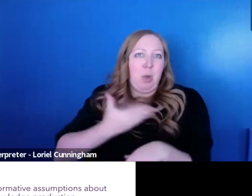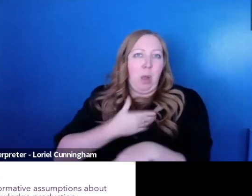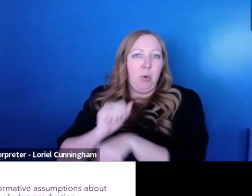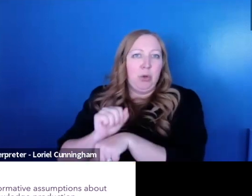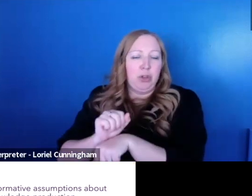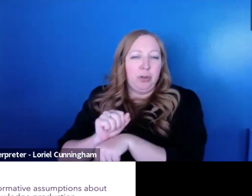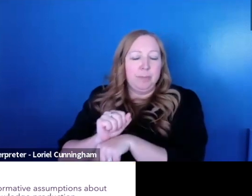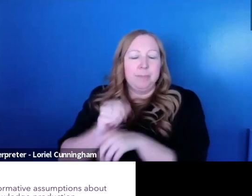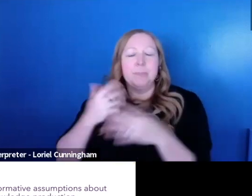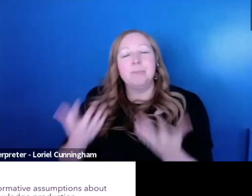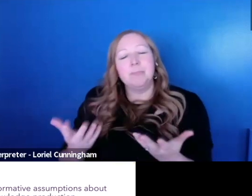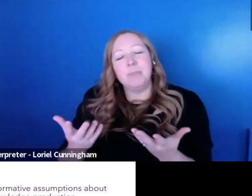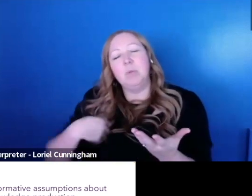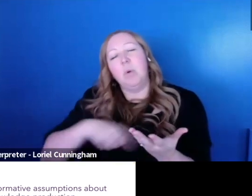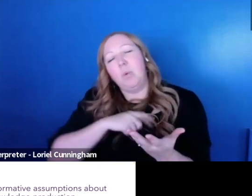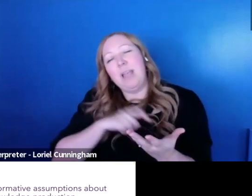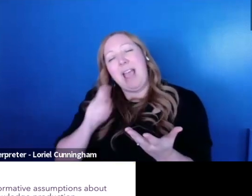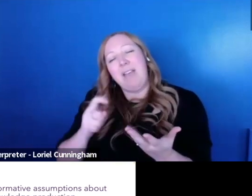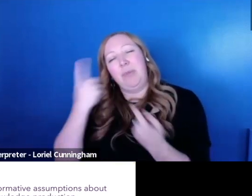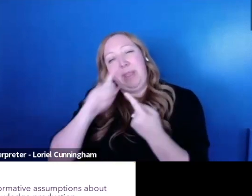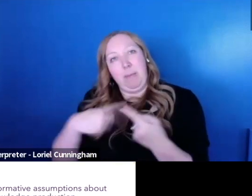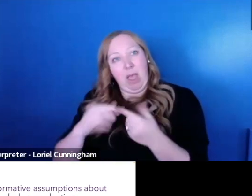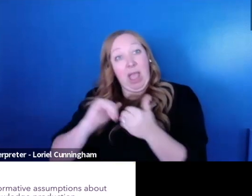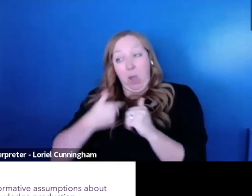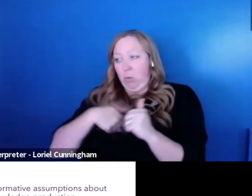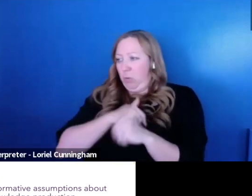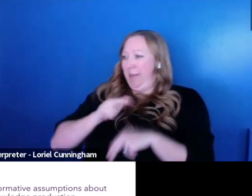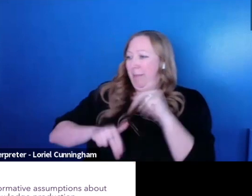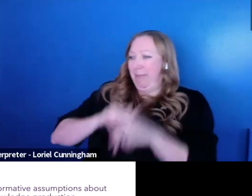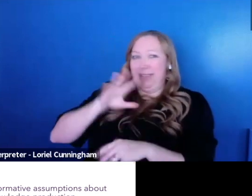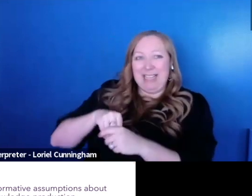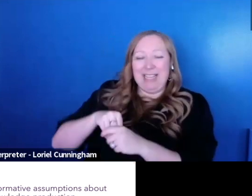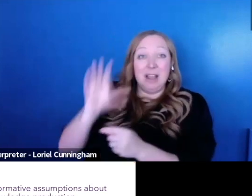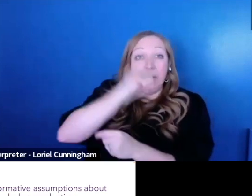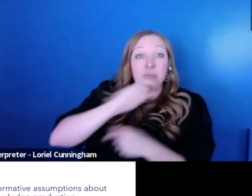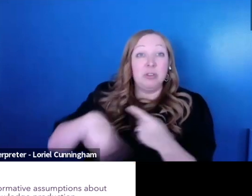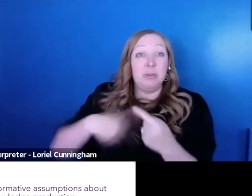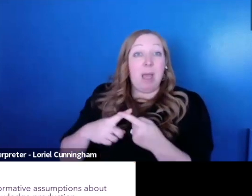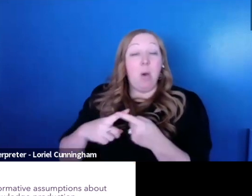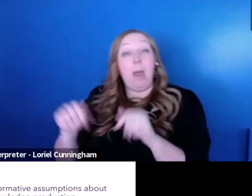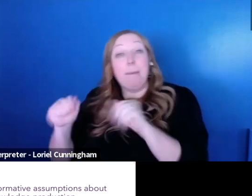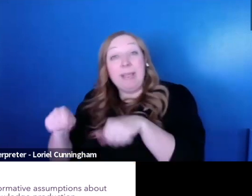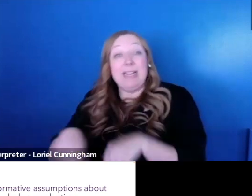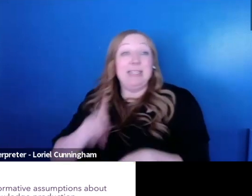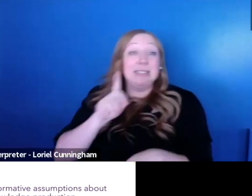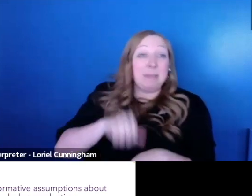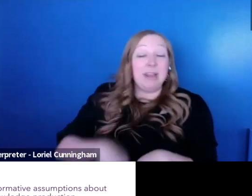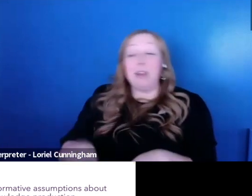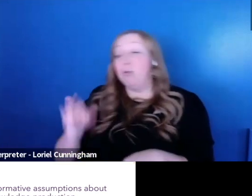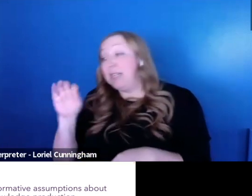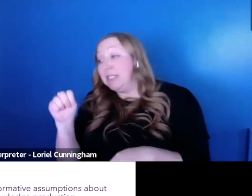normative assumptions around ability, disability, race, racism, sexuality, all of these things, into our work